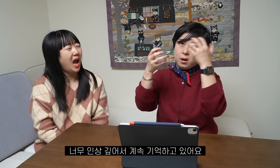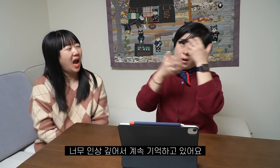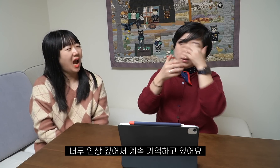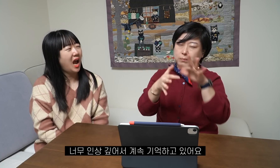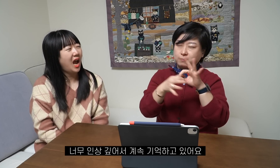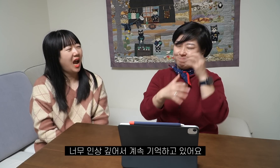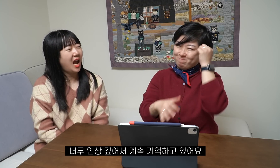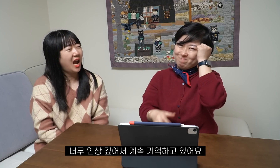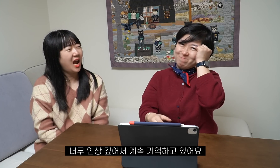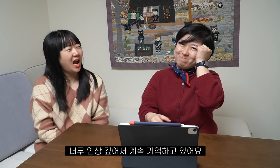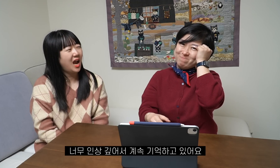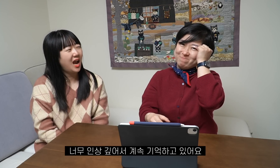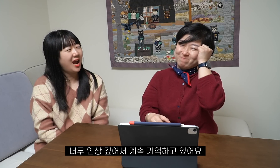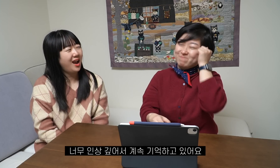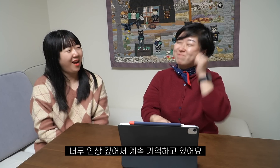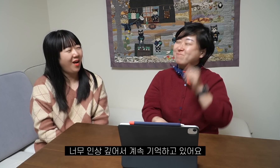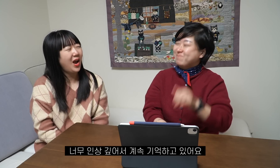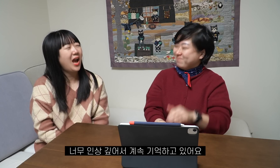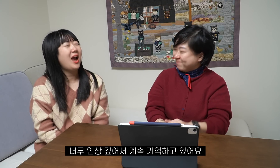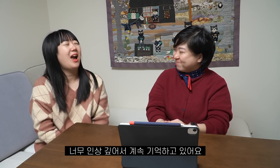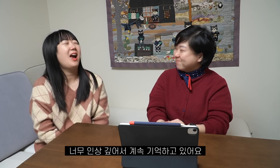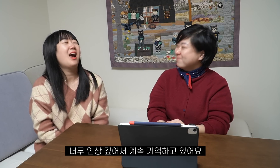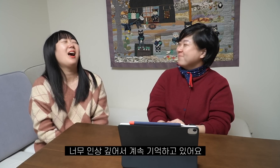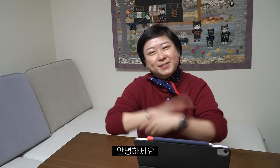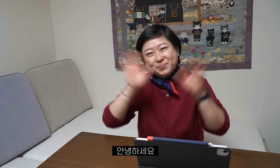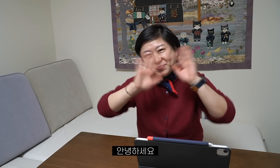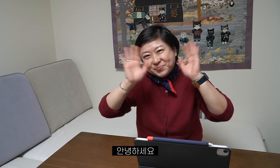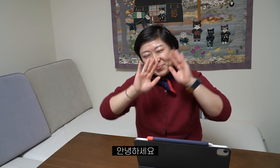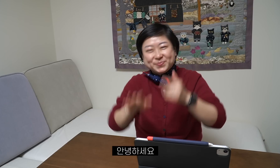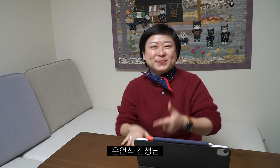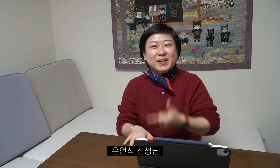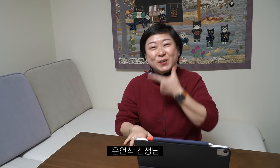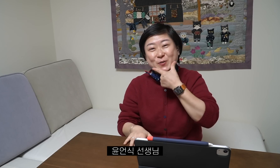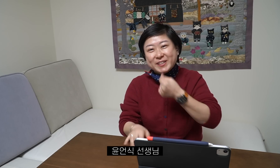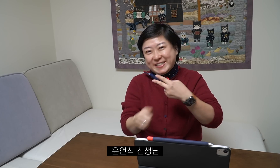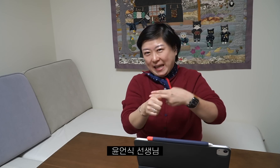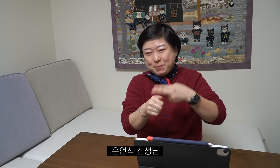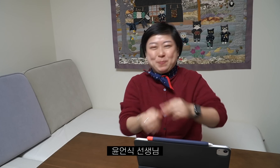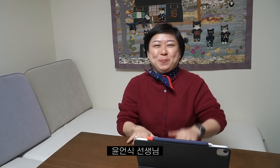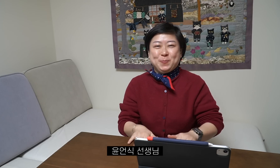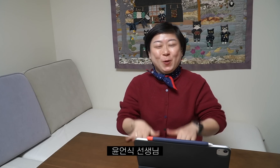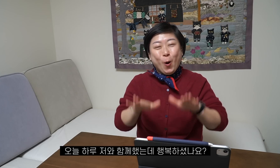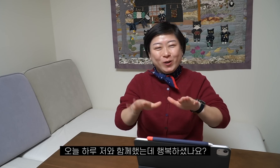It was so impressive that I still remember it. Hello. Teacher Yun Eon-sik.